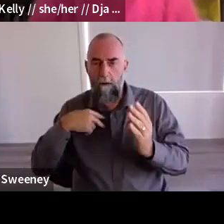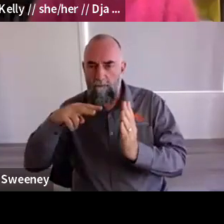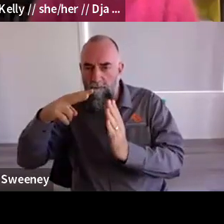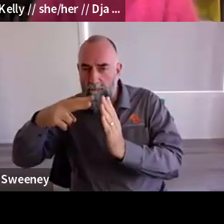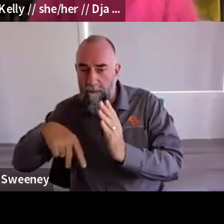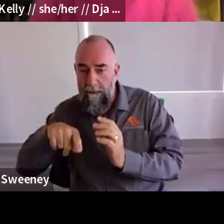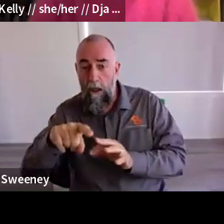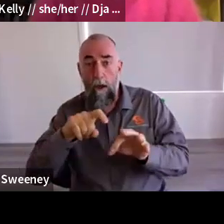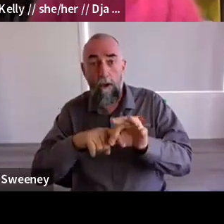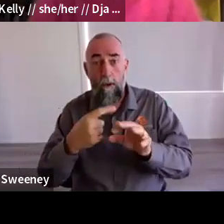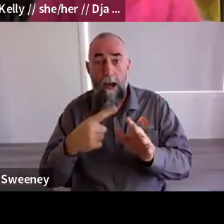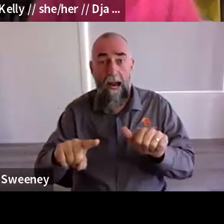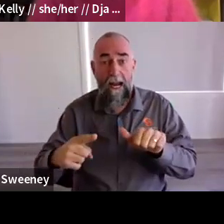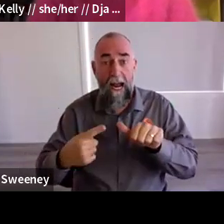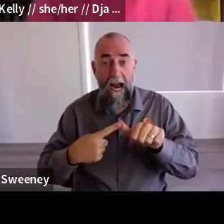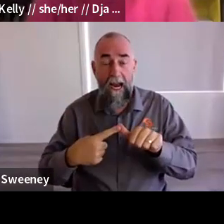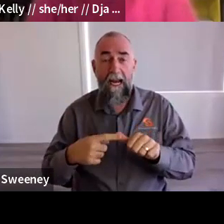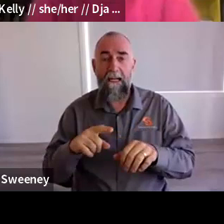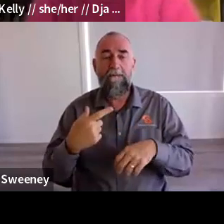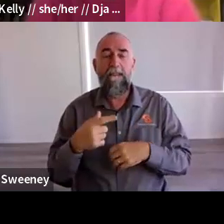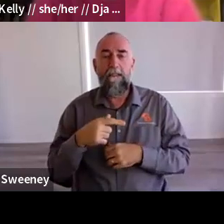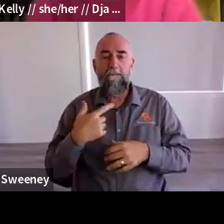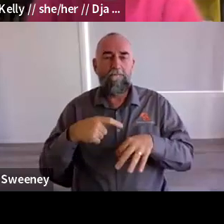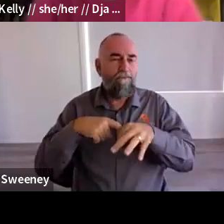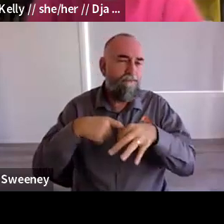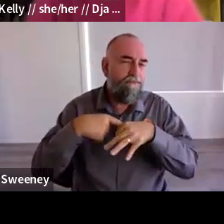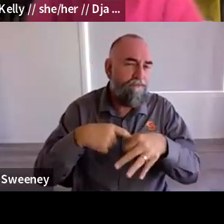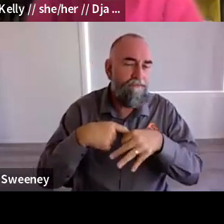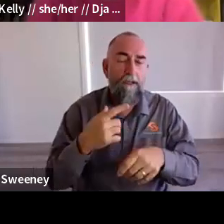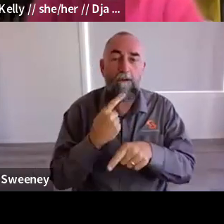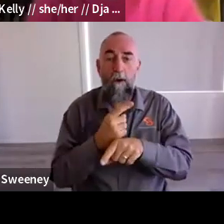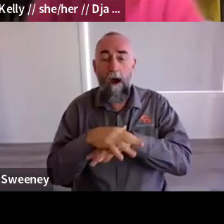cultural influence and power. So, I guess that is another thing to bear in